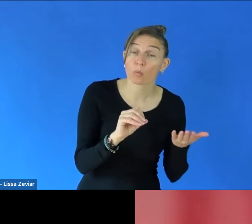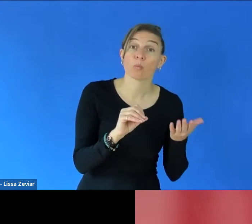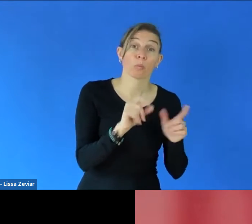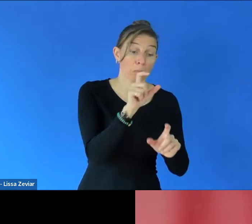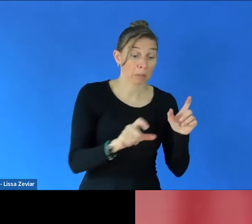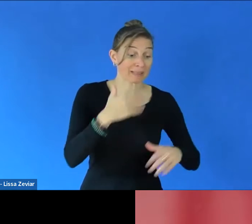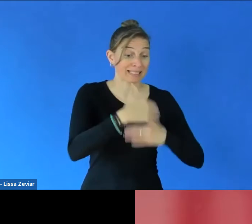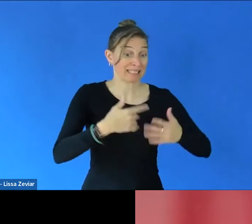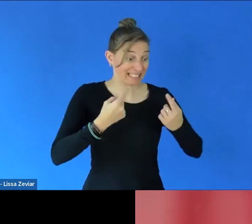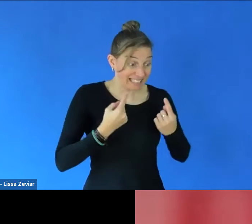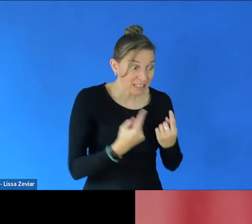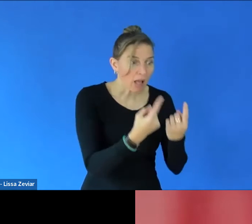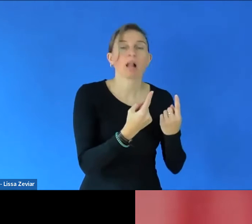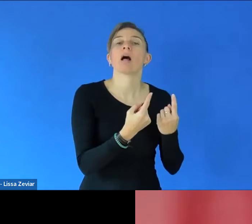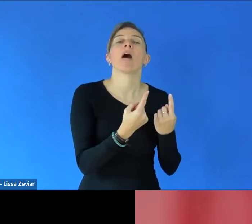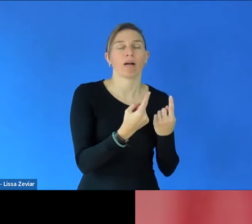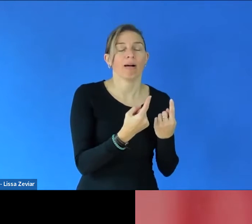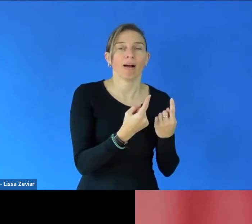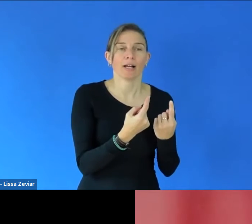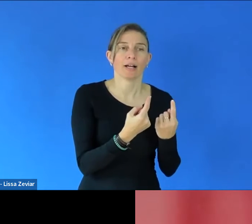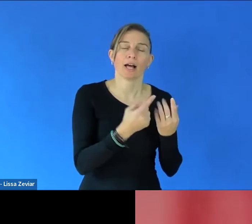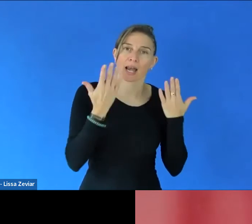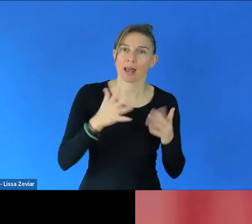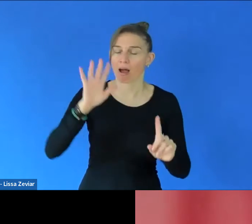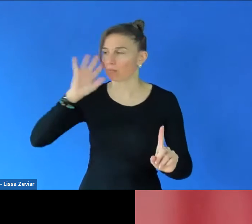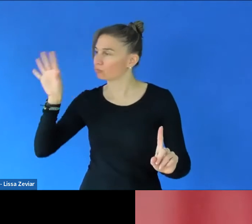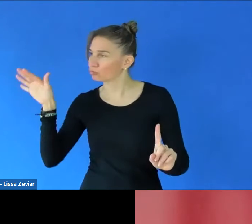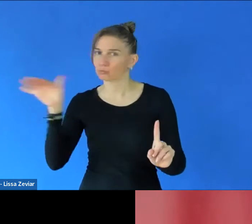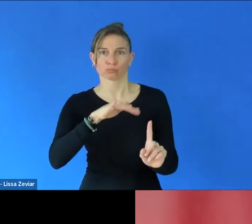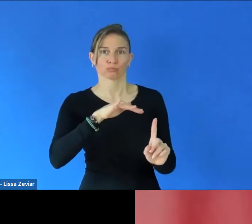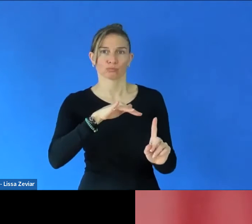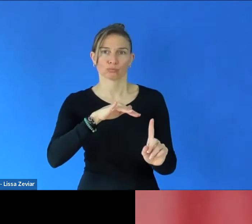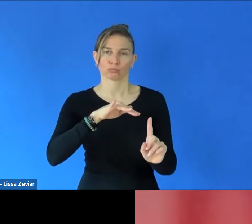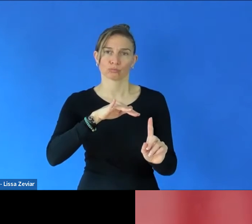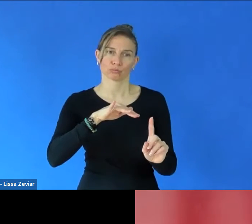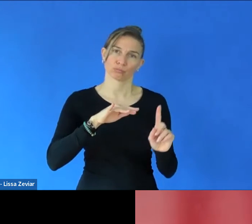they are now coming into the limelight in front of the employers.